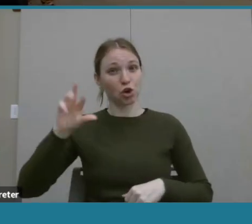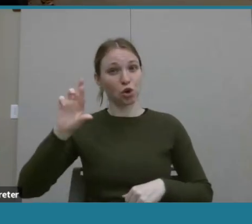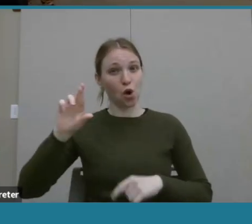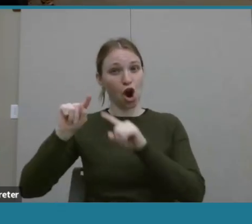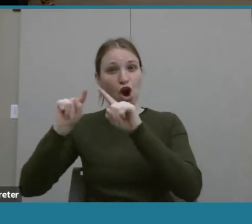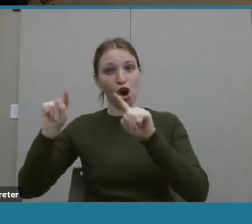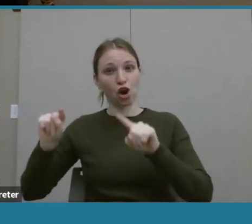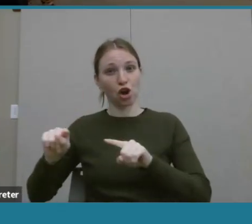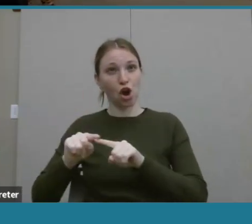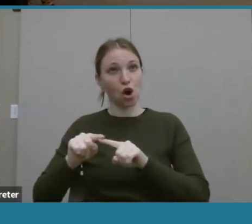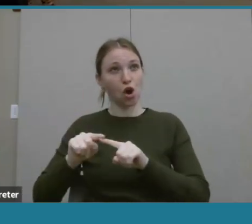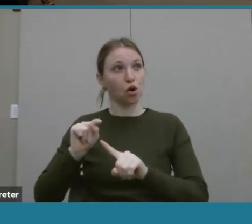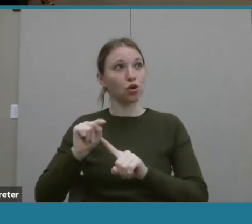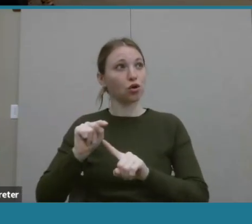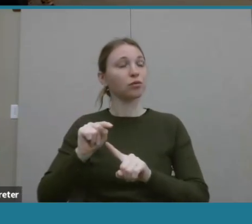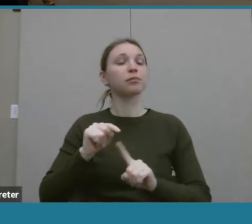make it easier to find? They are tactile.